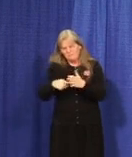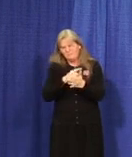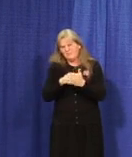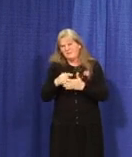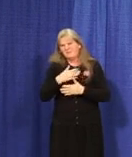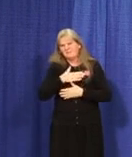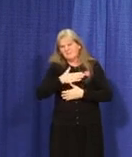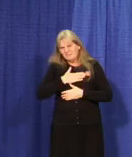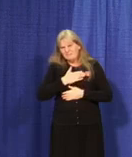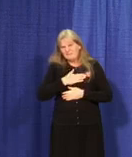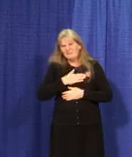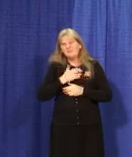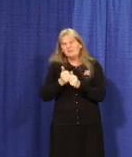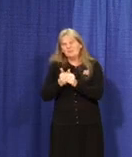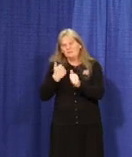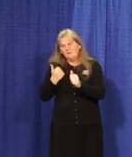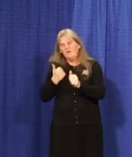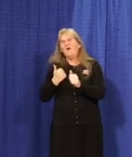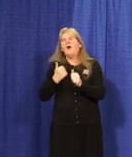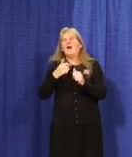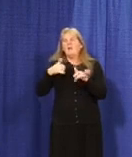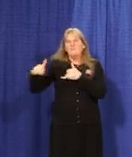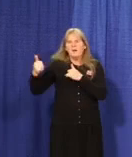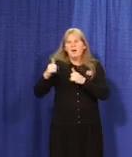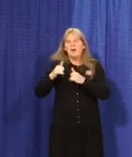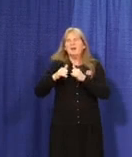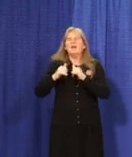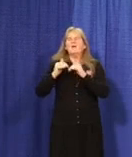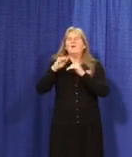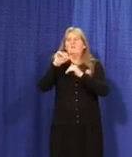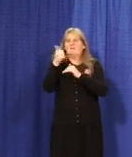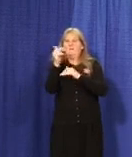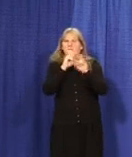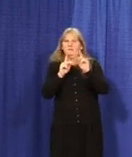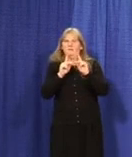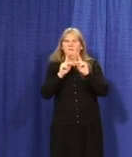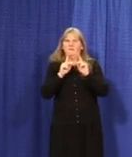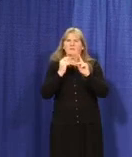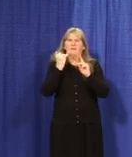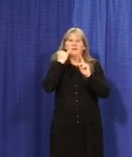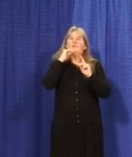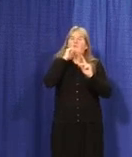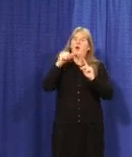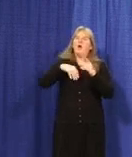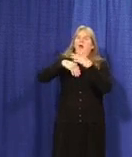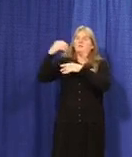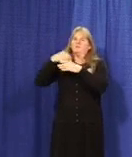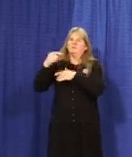gatherings over ten people, unless they are outdoors. This weekend, I advise you to go